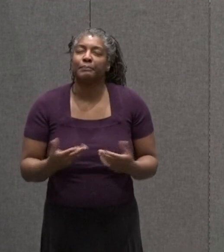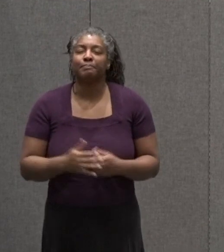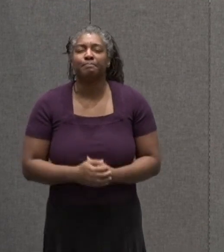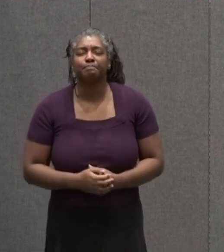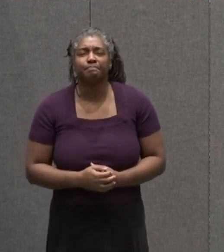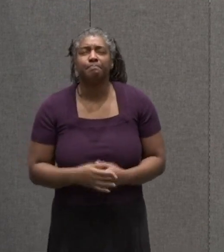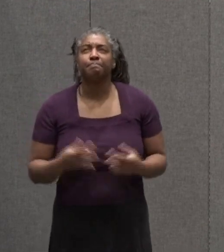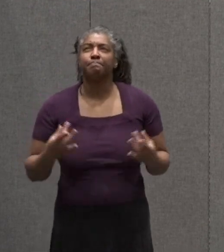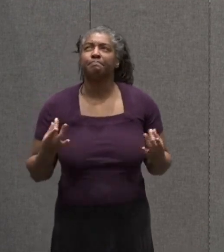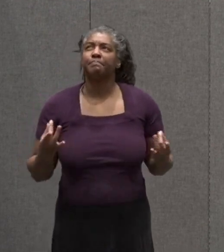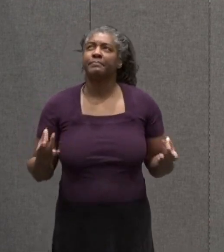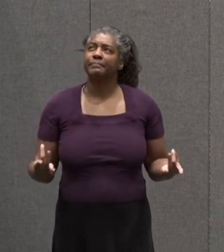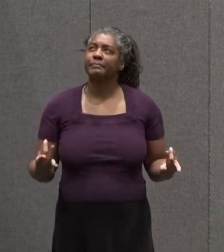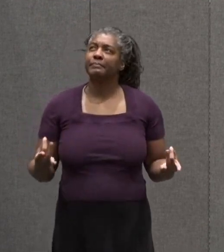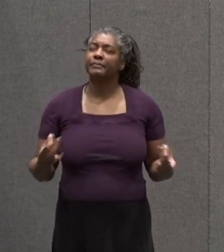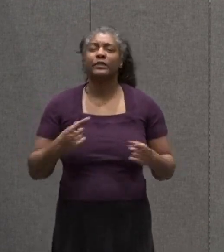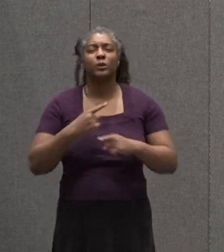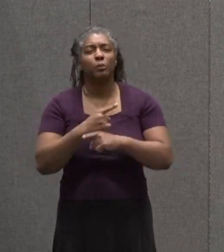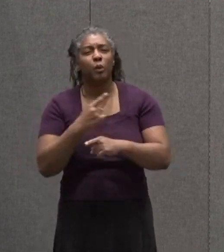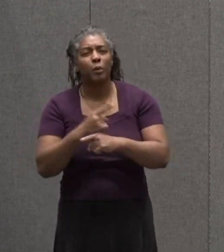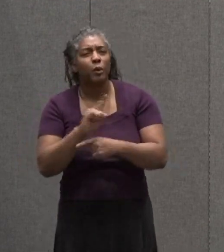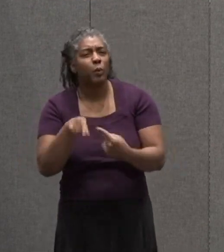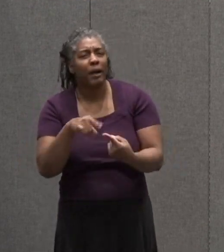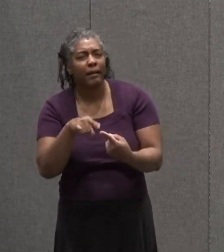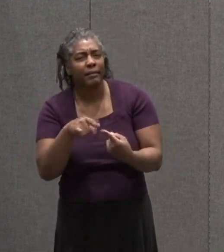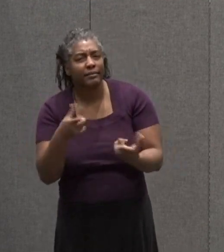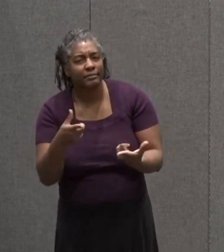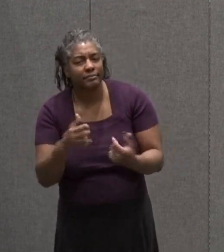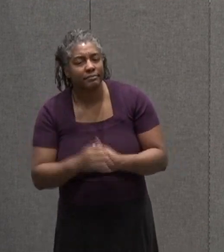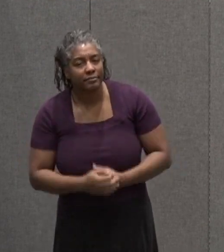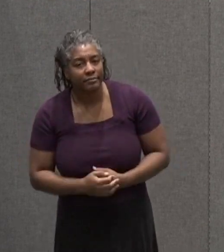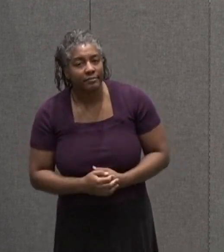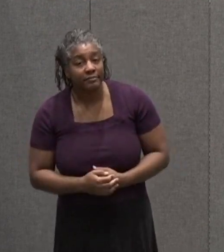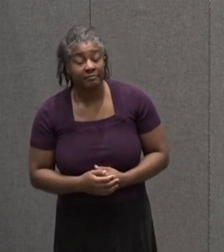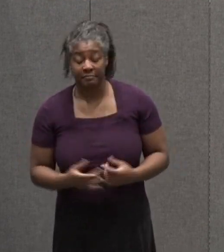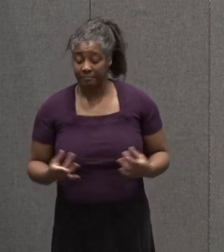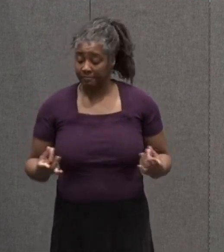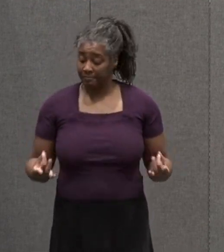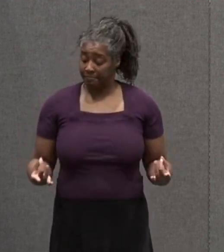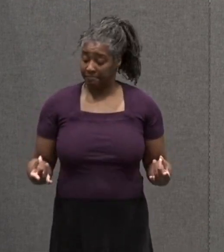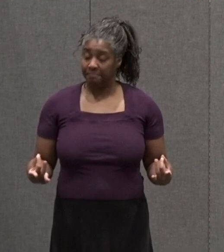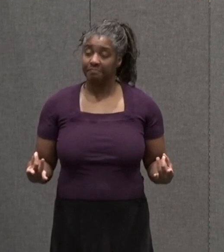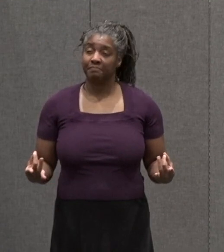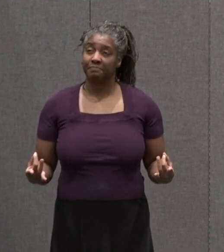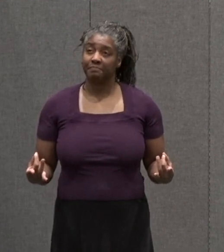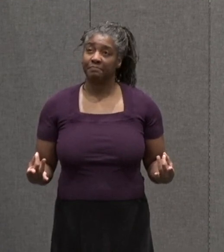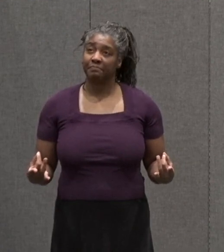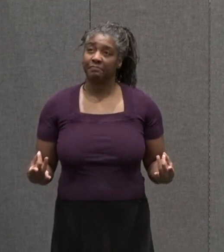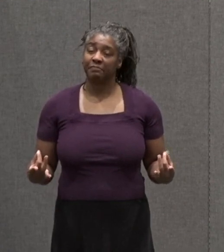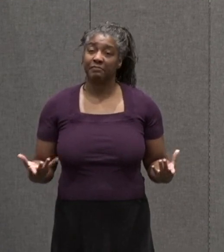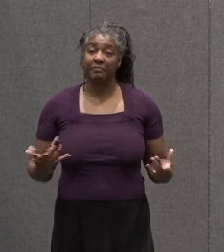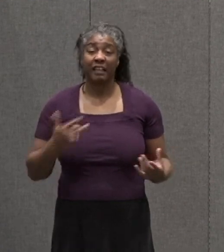And I'm curious, how do you feel? Are you more relaxed and more peaceful, maybe calmer?